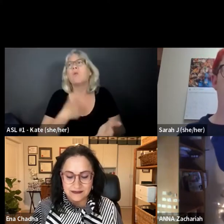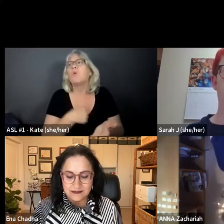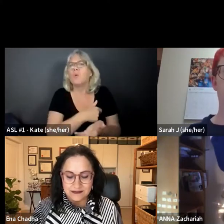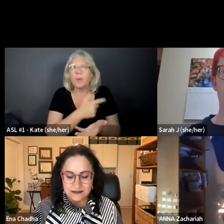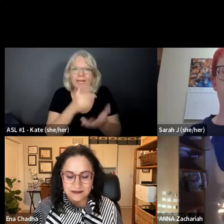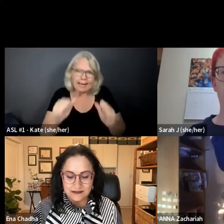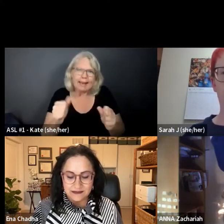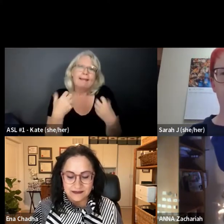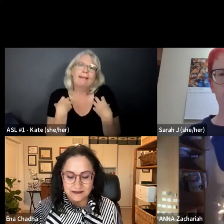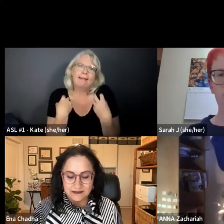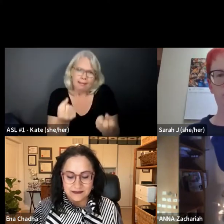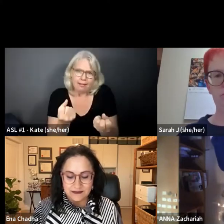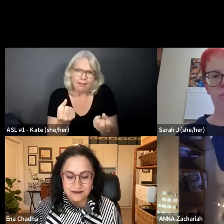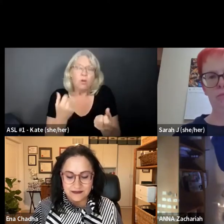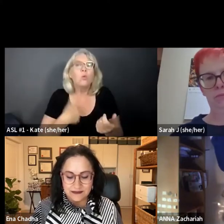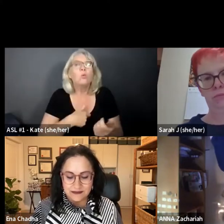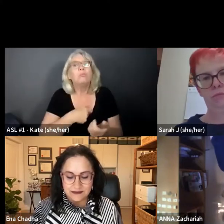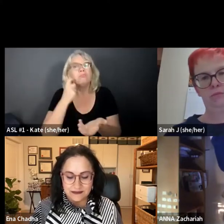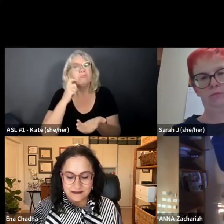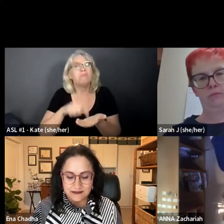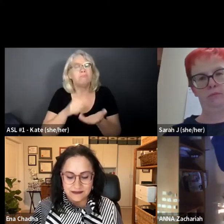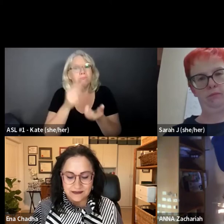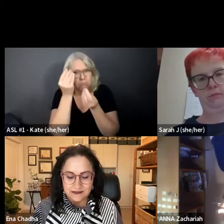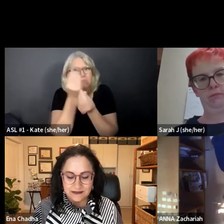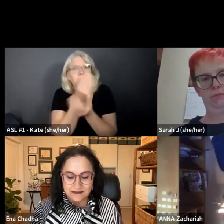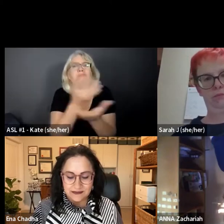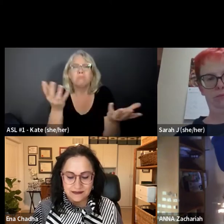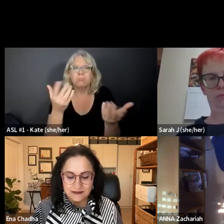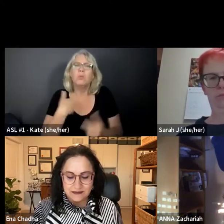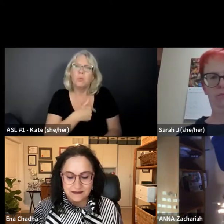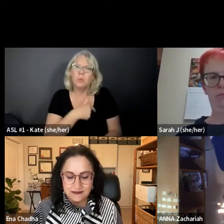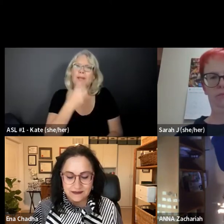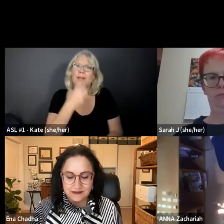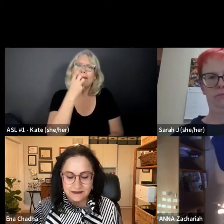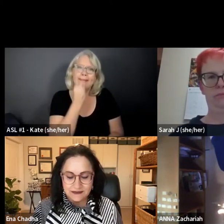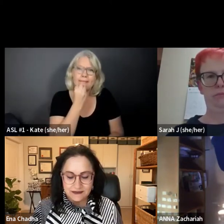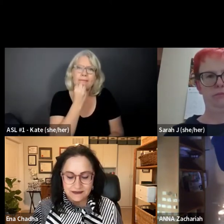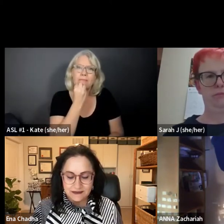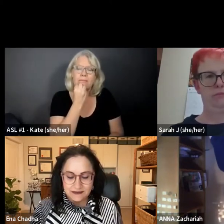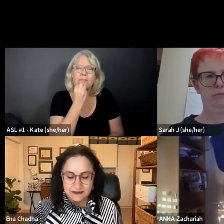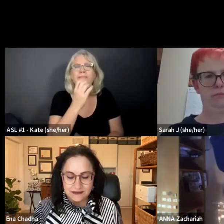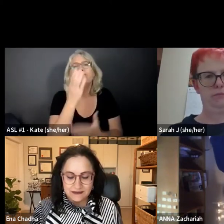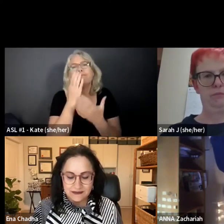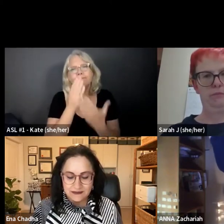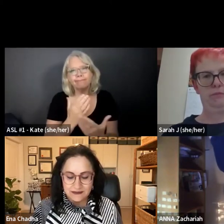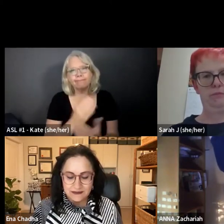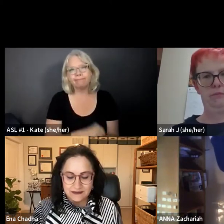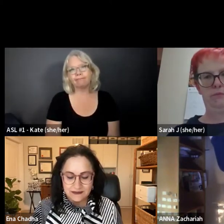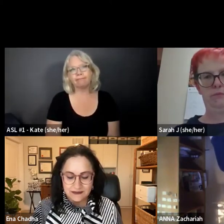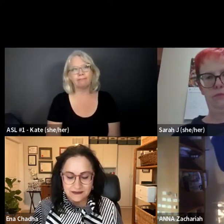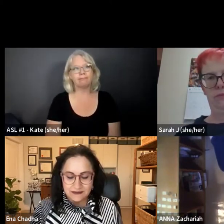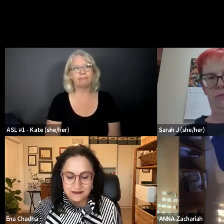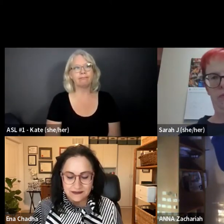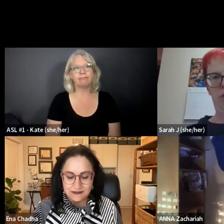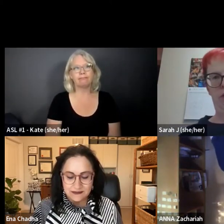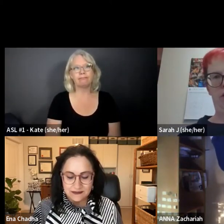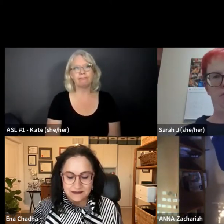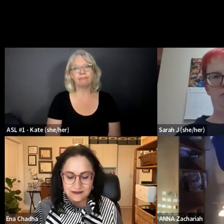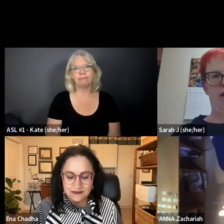THANK YOU.